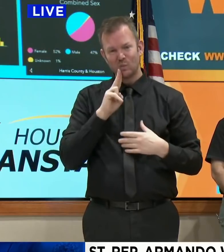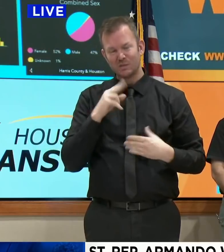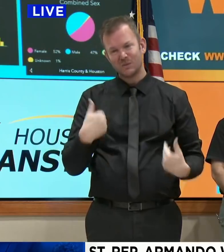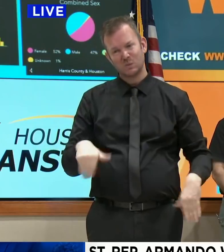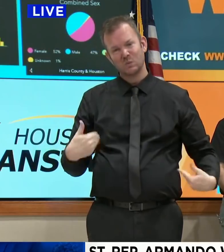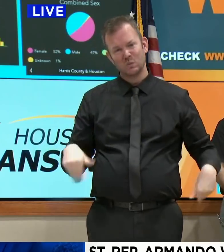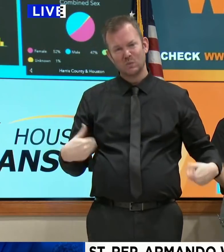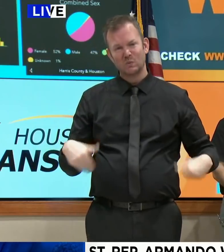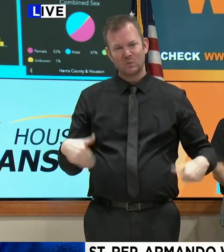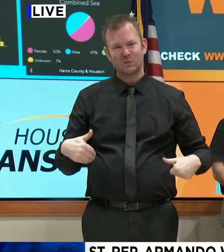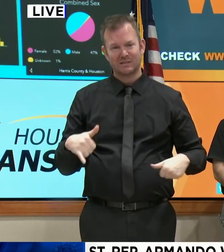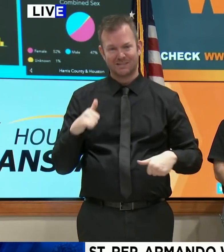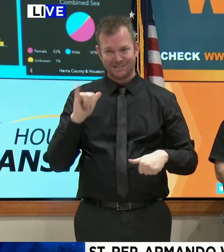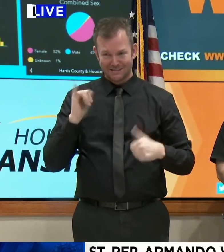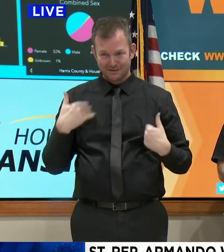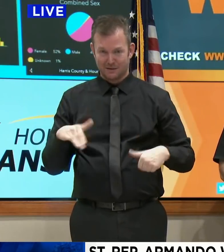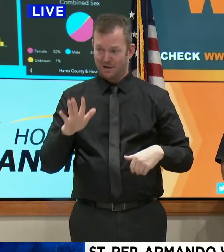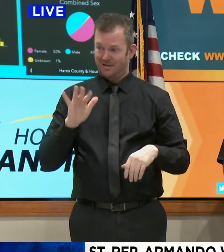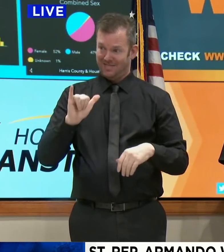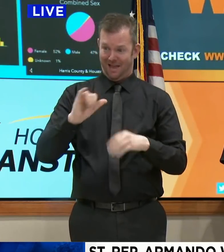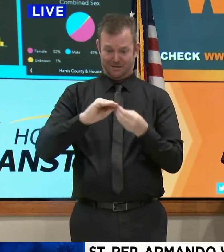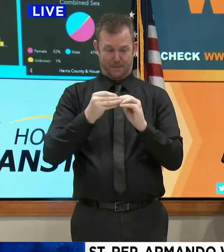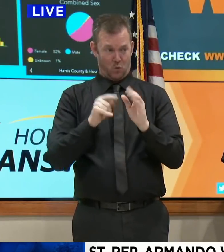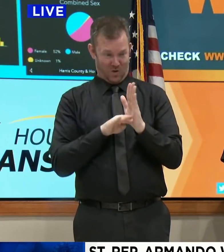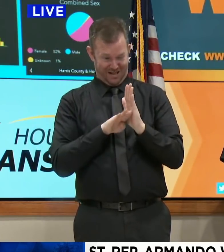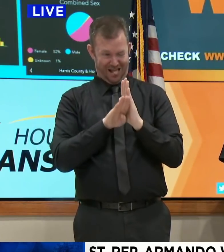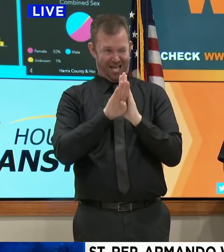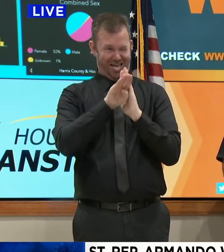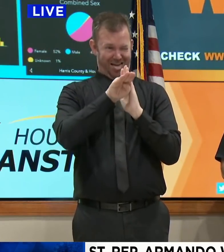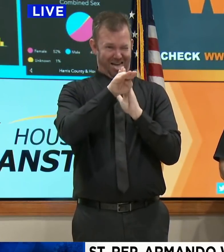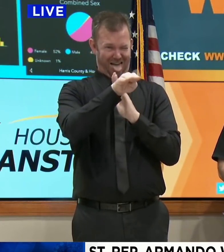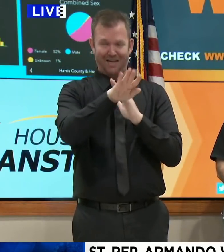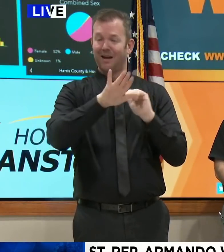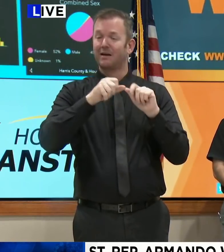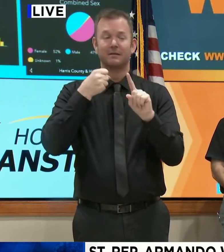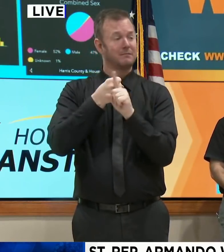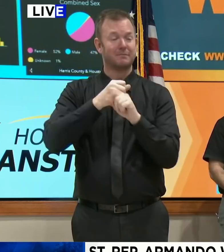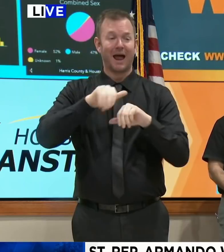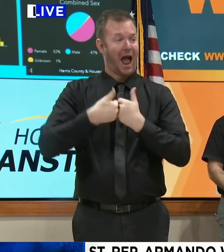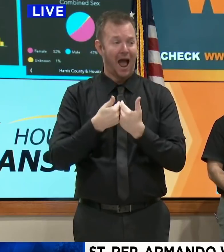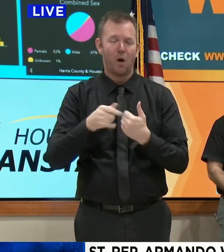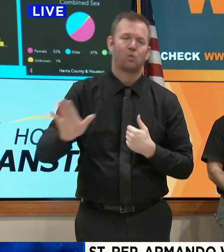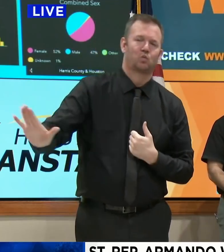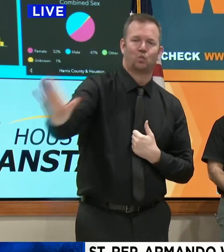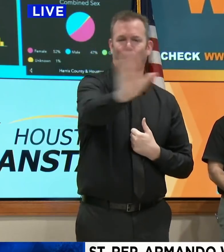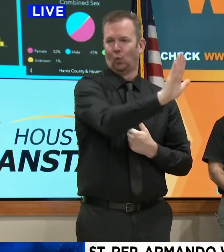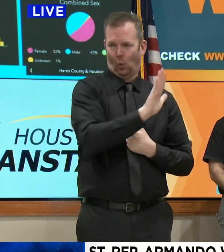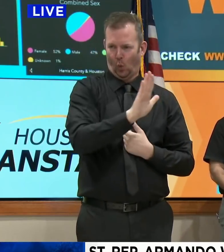developed immunity we’ve not develop that cure or develop that cure or a vaccine. All we’ve done and a vaccine. All we’ve done and this is powerful and it was this is powerful and it was your work is we stayed away